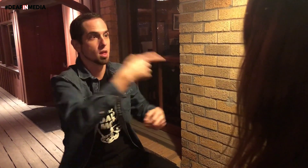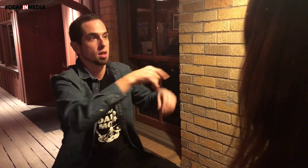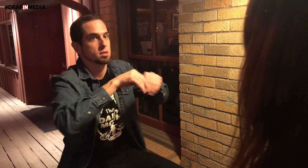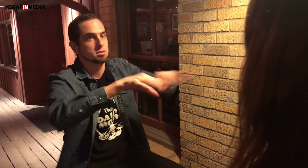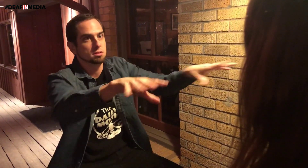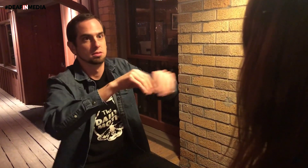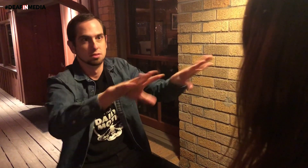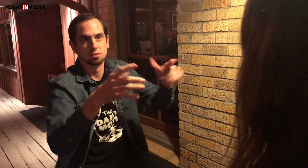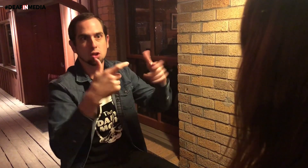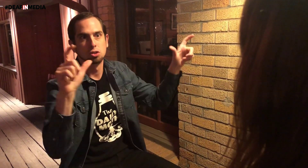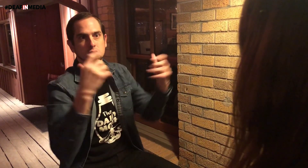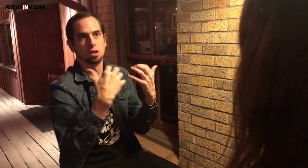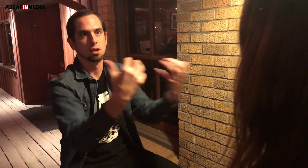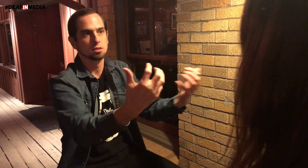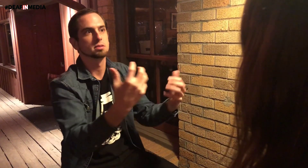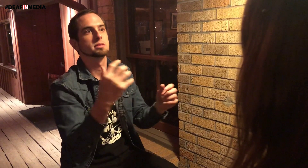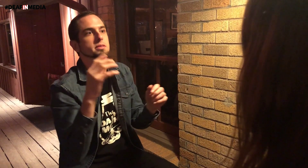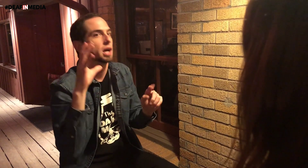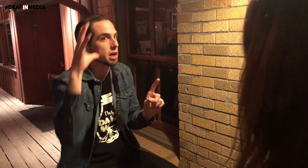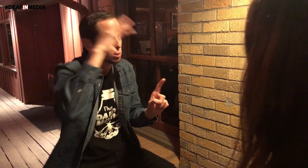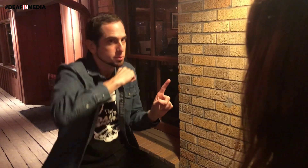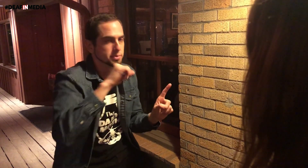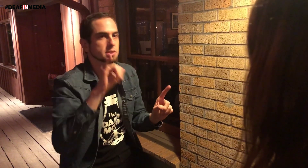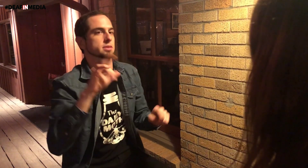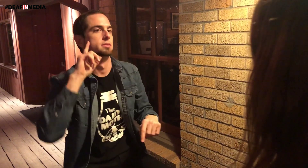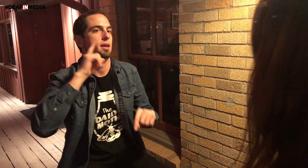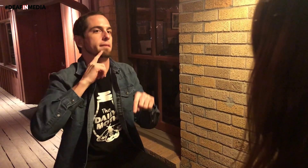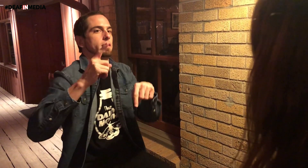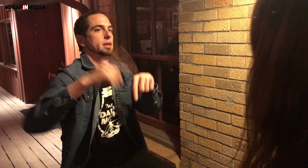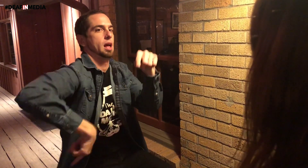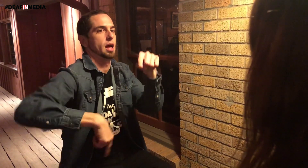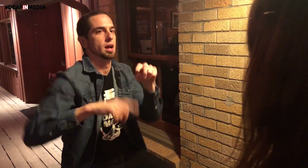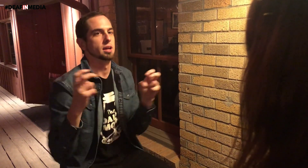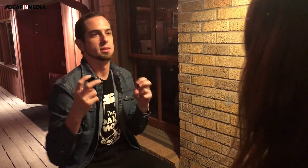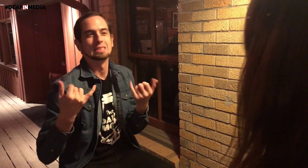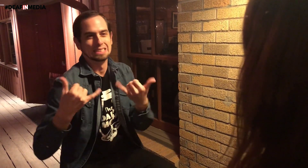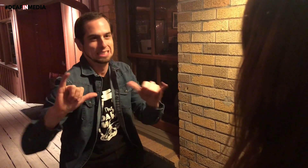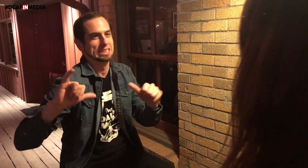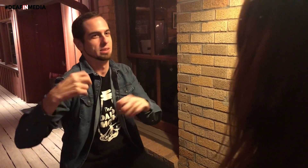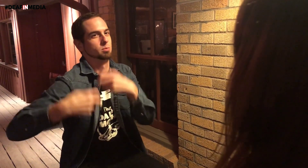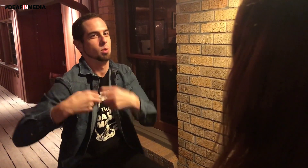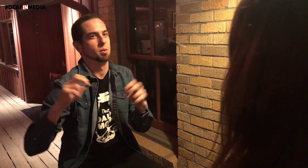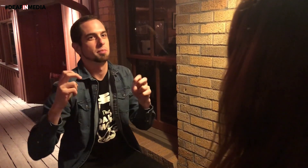But that’s still a problem because it’s sending that message of “Deaf can’t” out to a large audience.